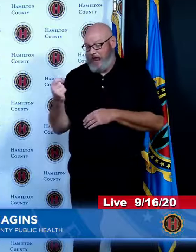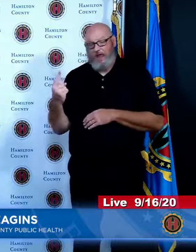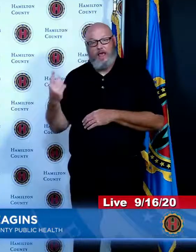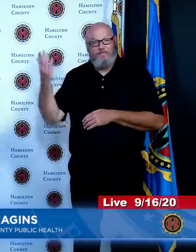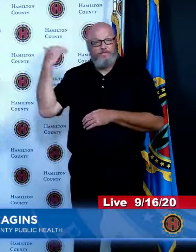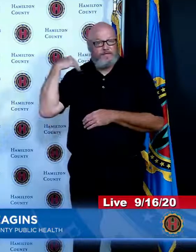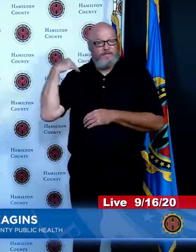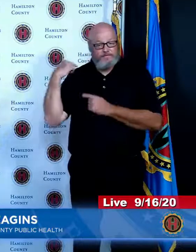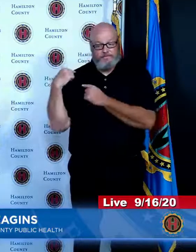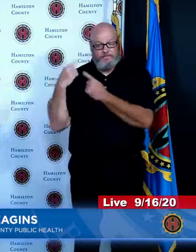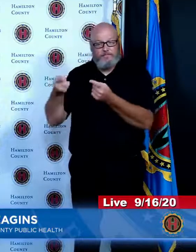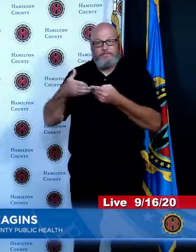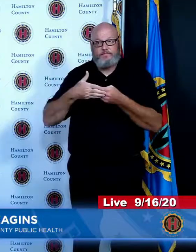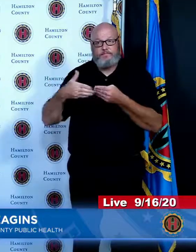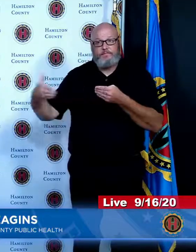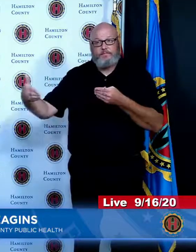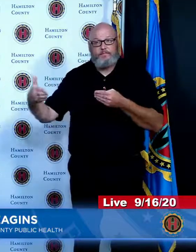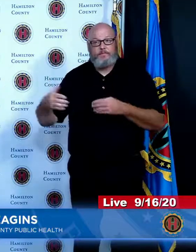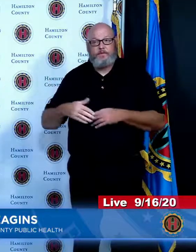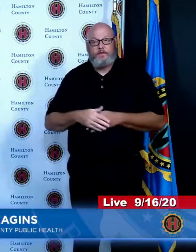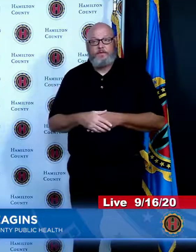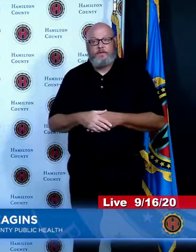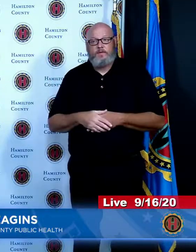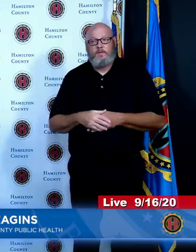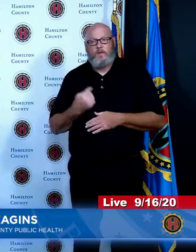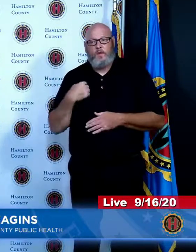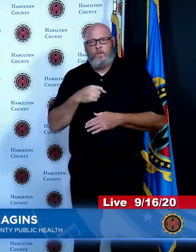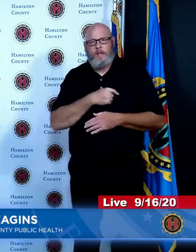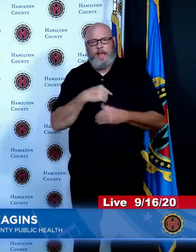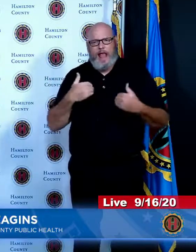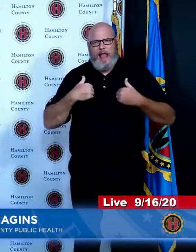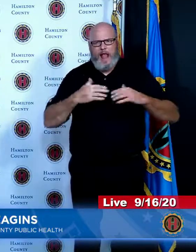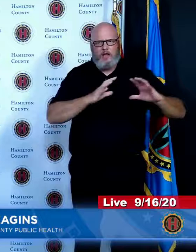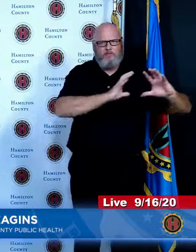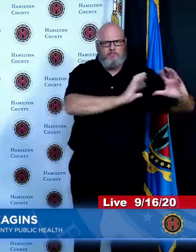initially to potentially distribute an anthrax vaccine if needed